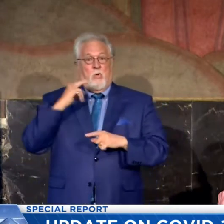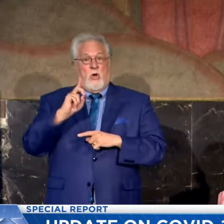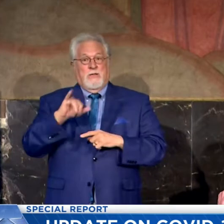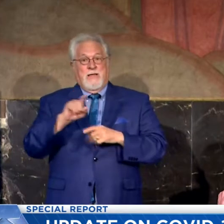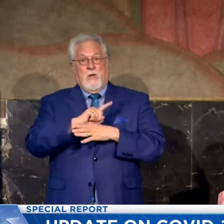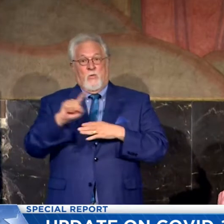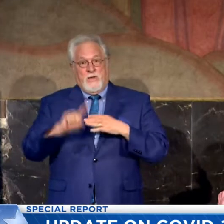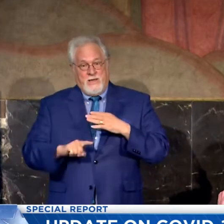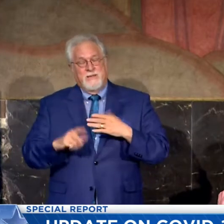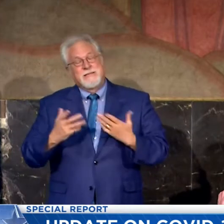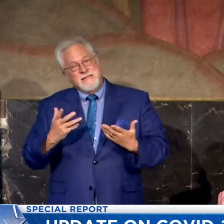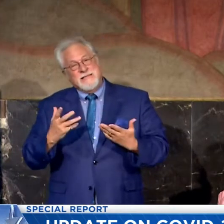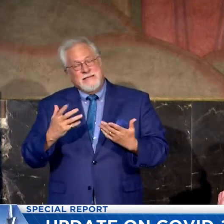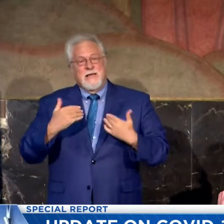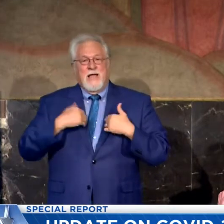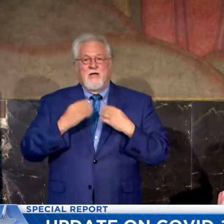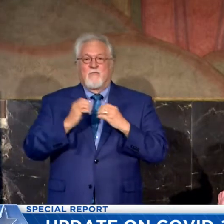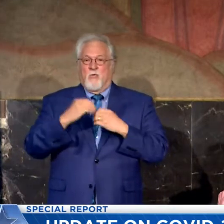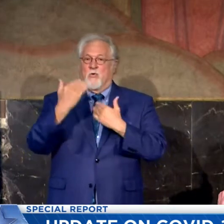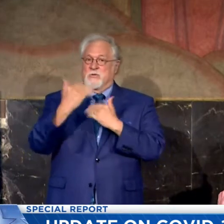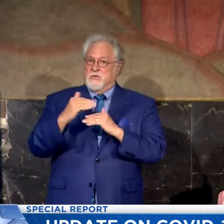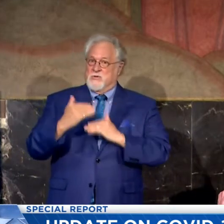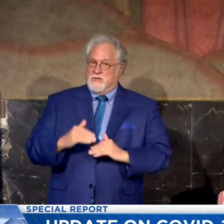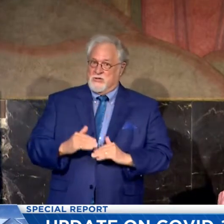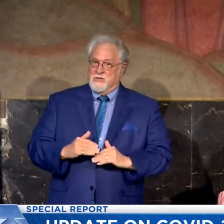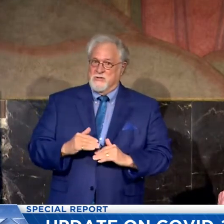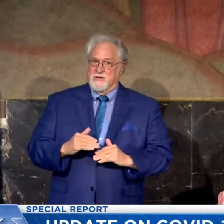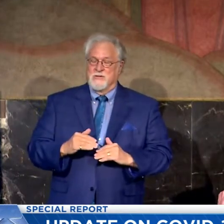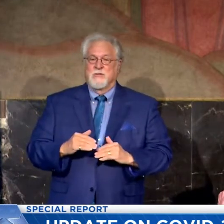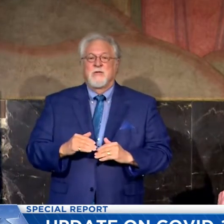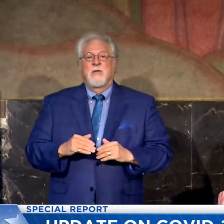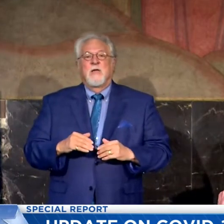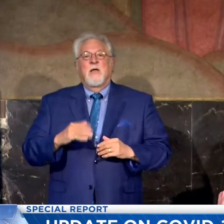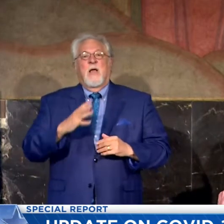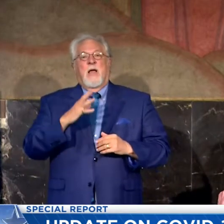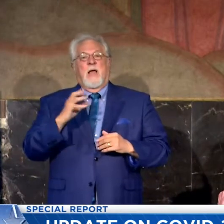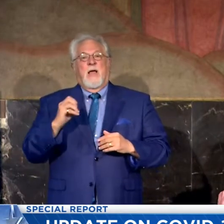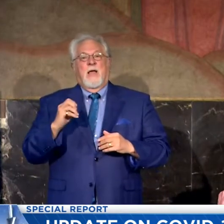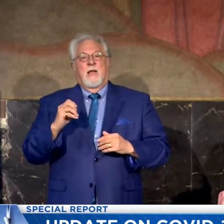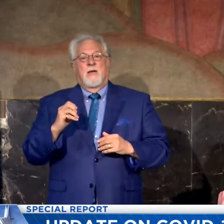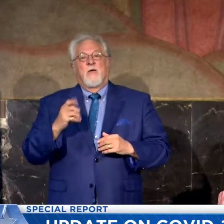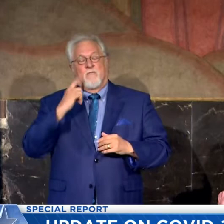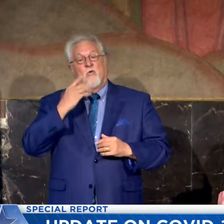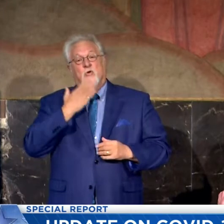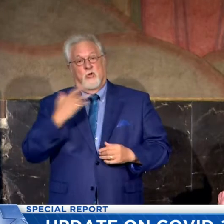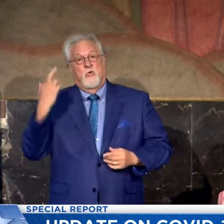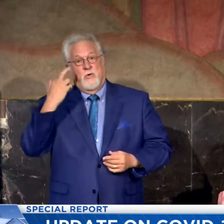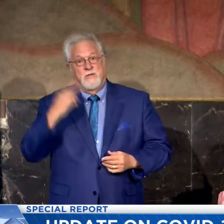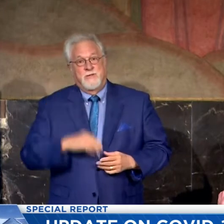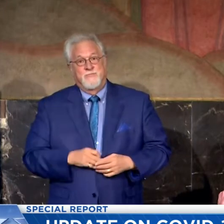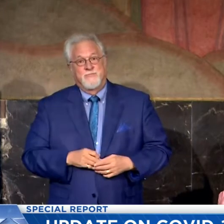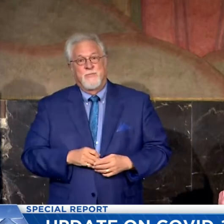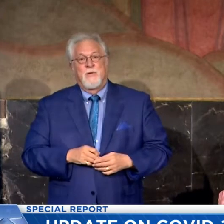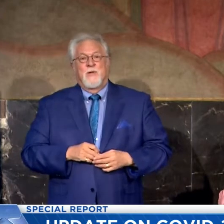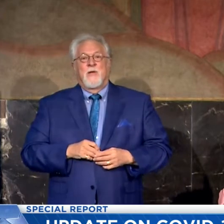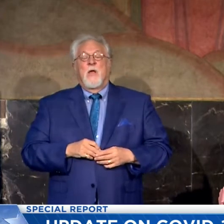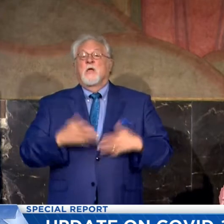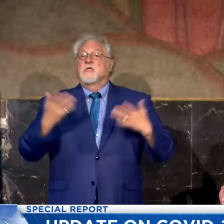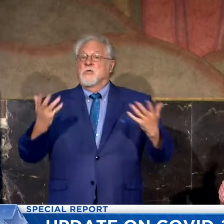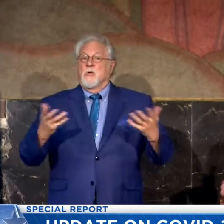KNOW THAT IF YOU ARE IN THAT AREA AT NEW ORLEANS PARISH OVER MEMORIAL DAY WEEKEND, YOU MAY HAVE ADDITIONAL RESTRICTIONS ON